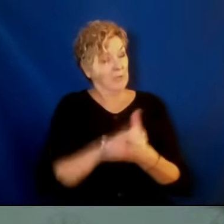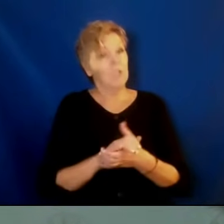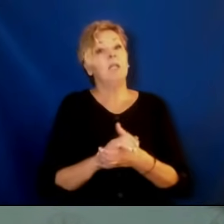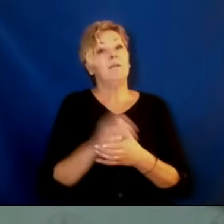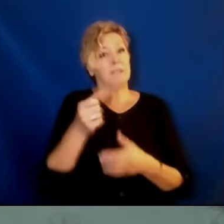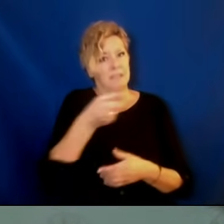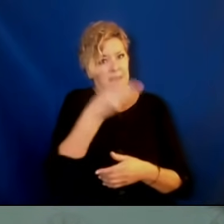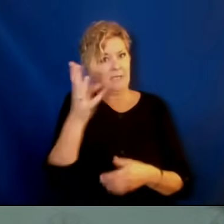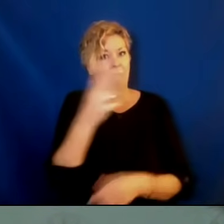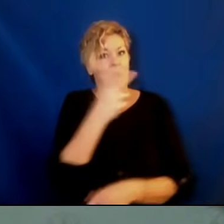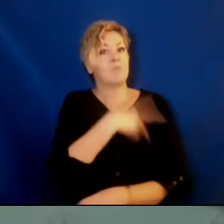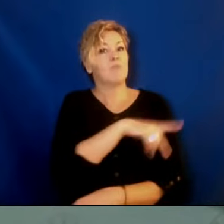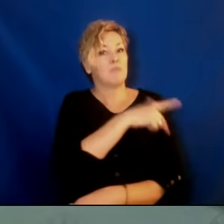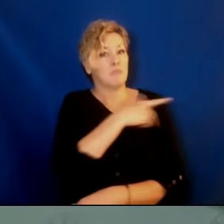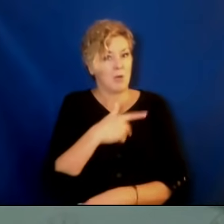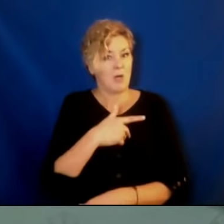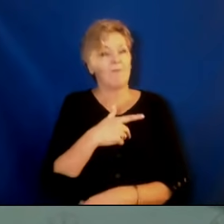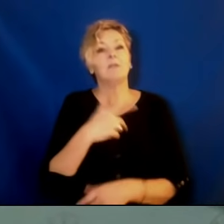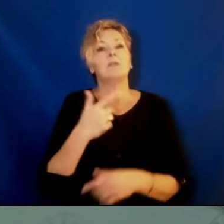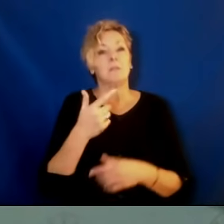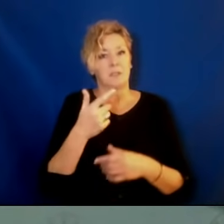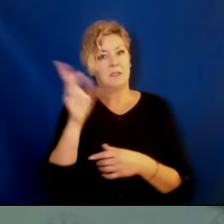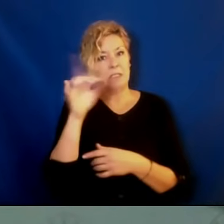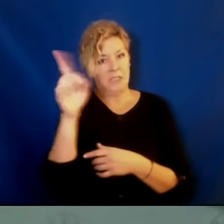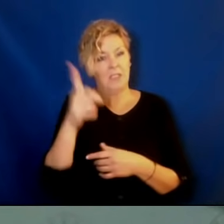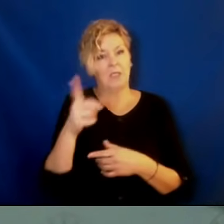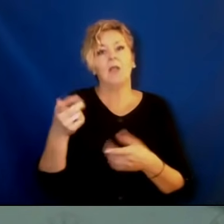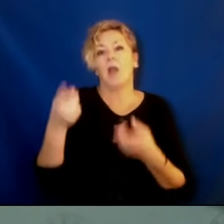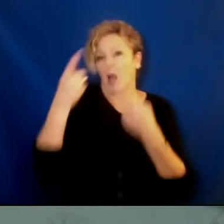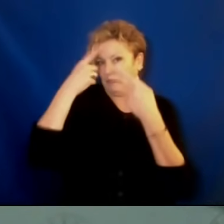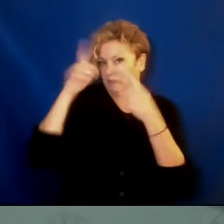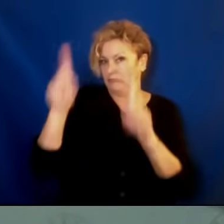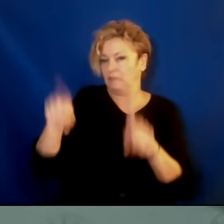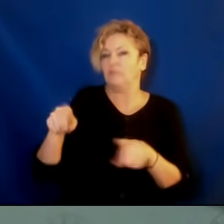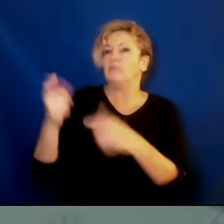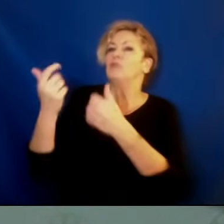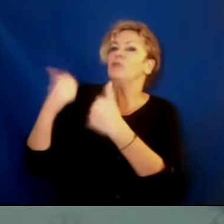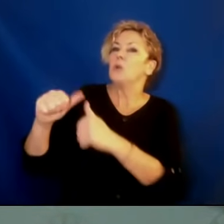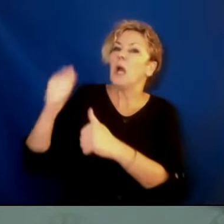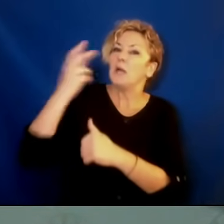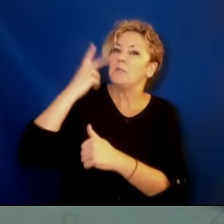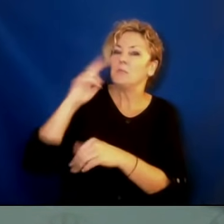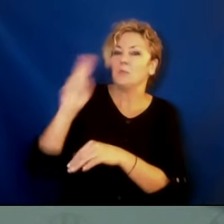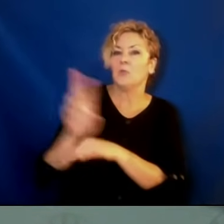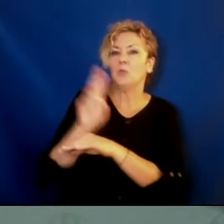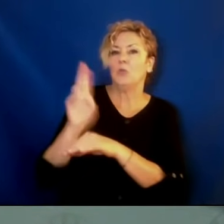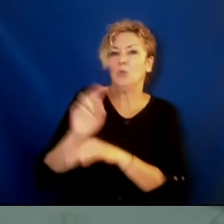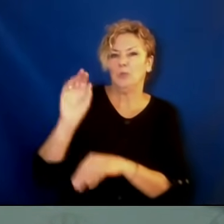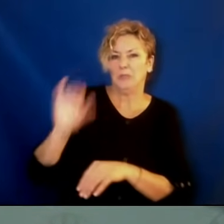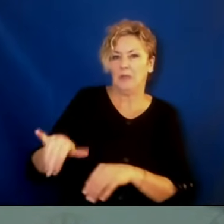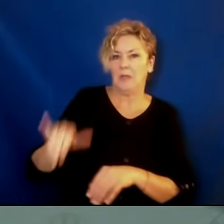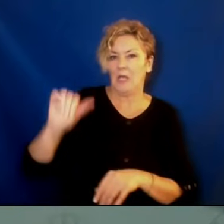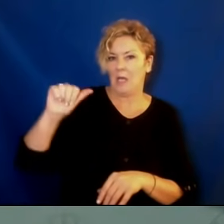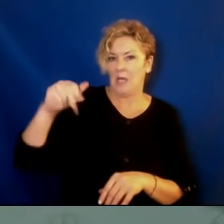That some parameters going to this app that work and you wonder why do you think the app doesn't work